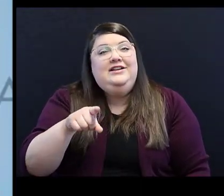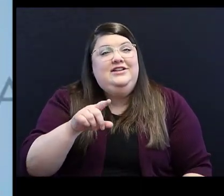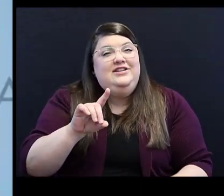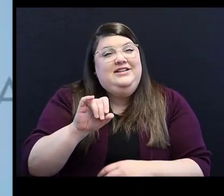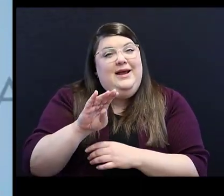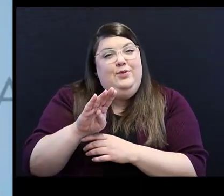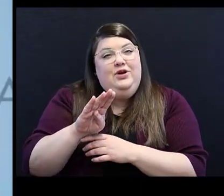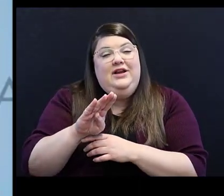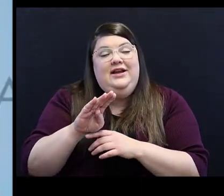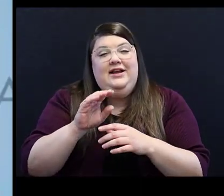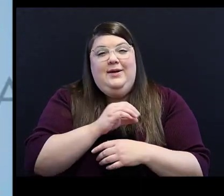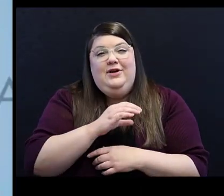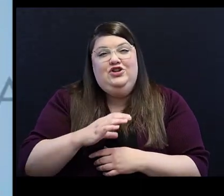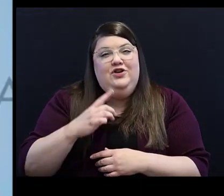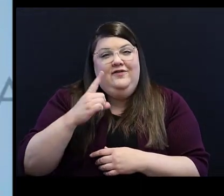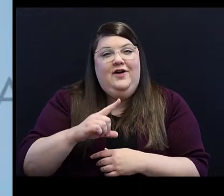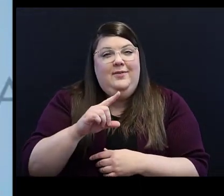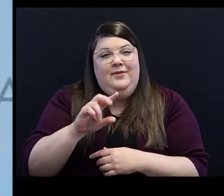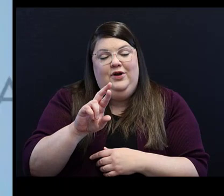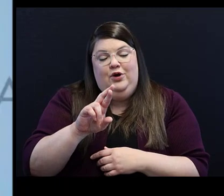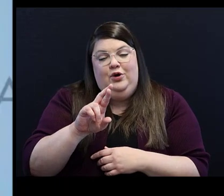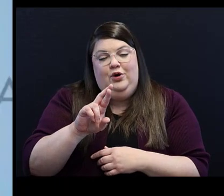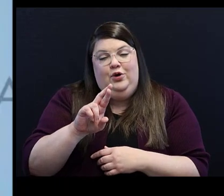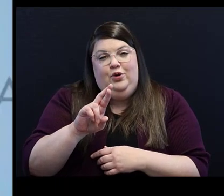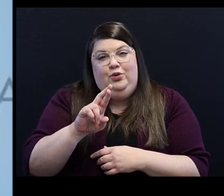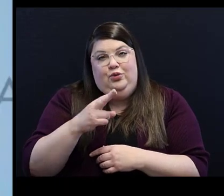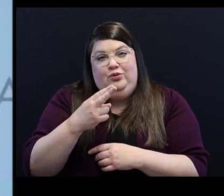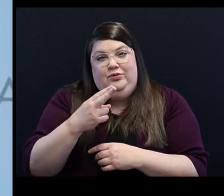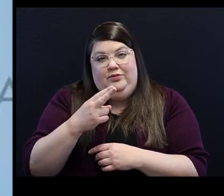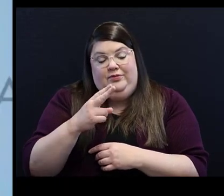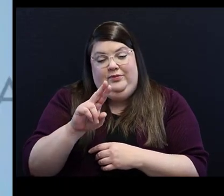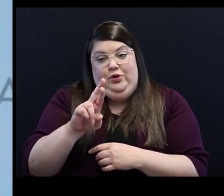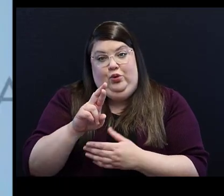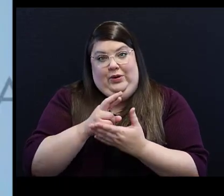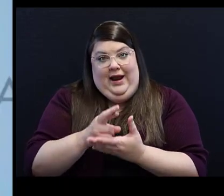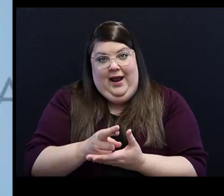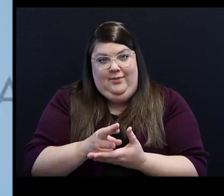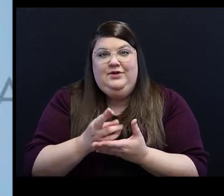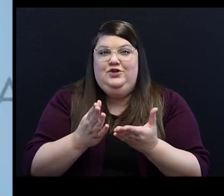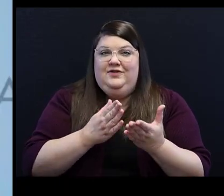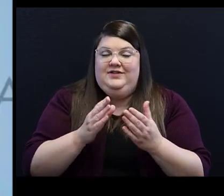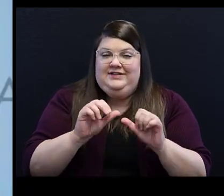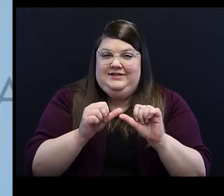Rehabilitation Services Administration, in the Department of Education.